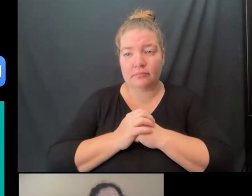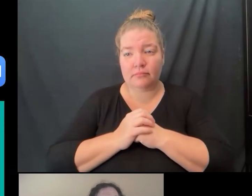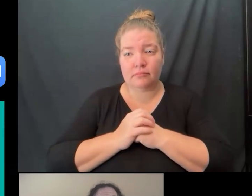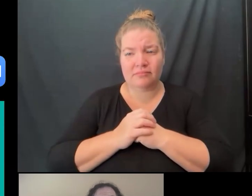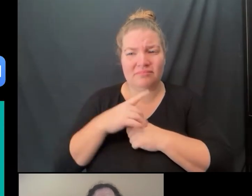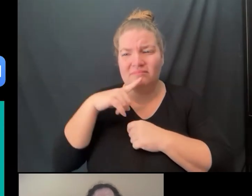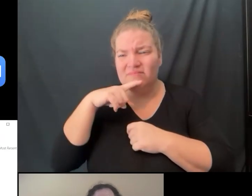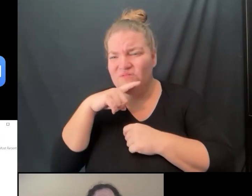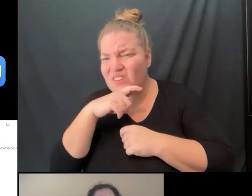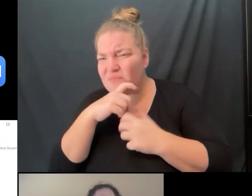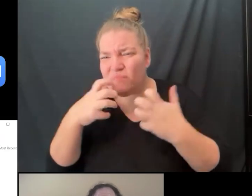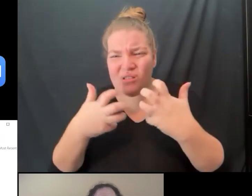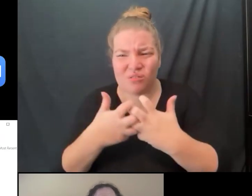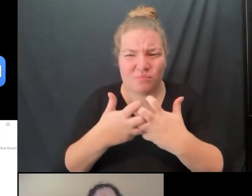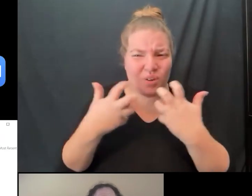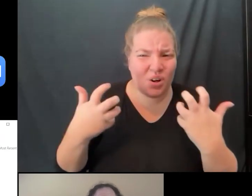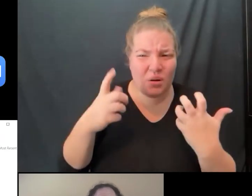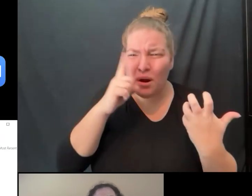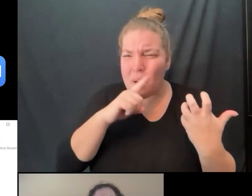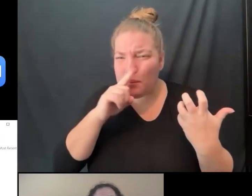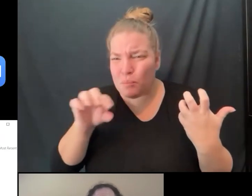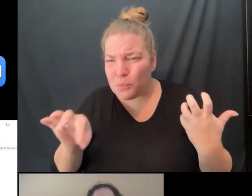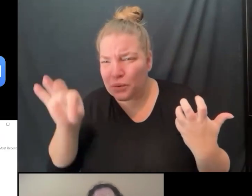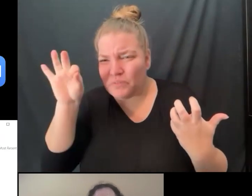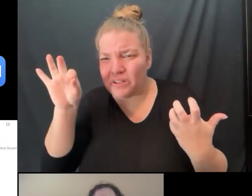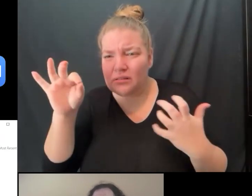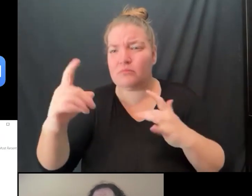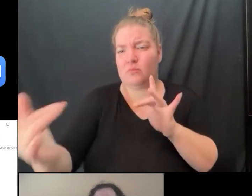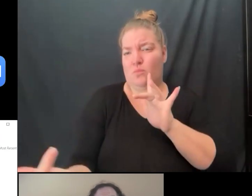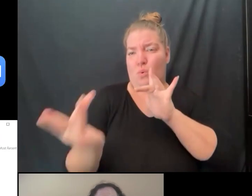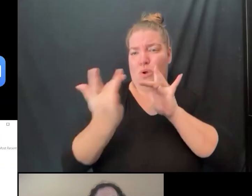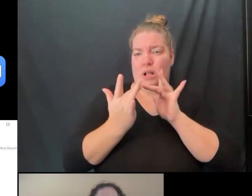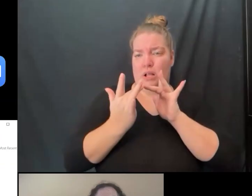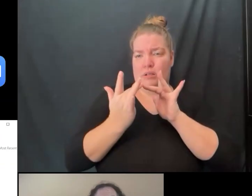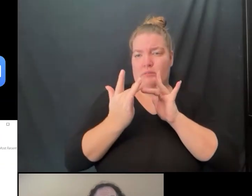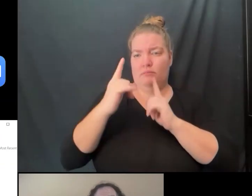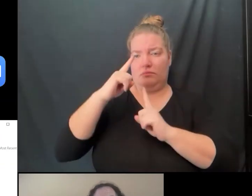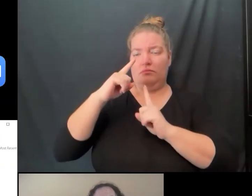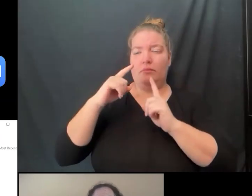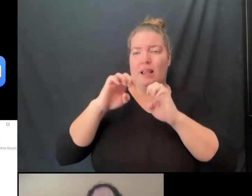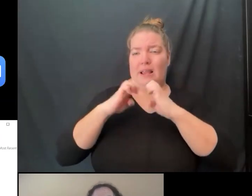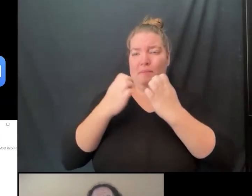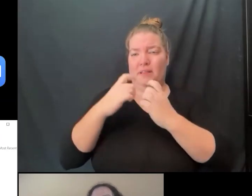And the way we do that is in the chat window, which you all have access to, you have the option